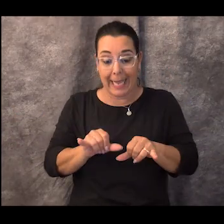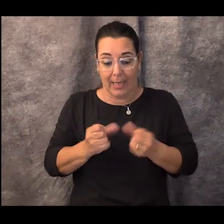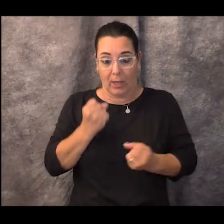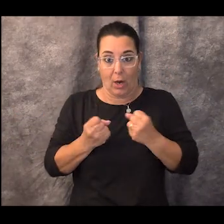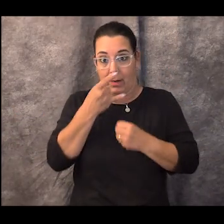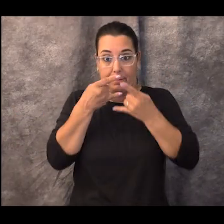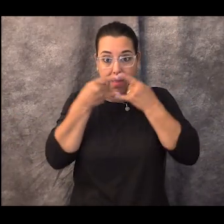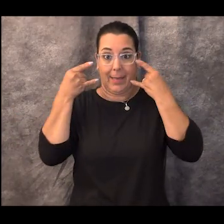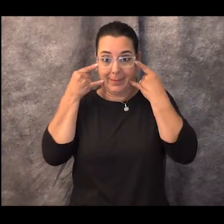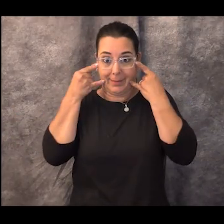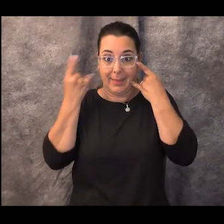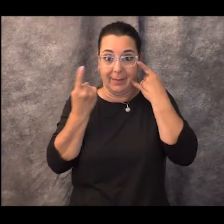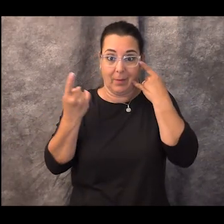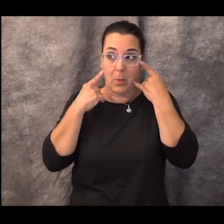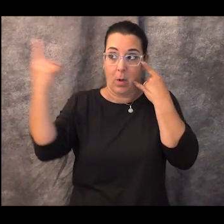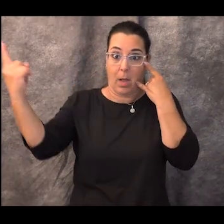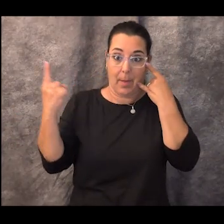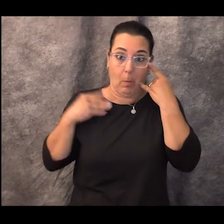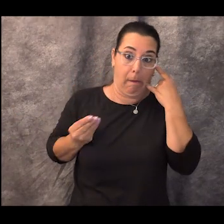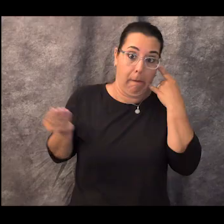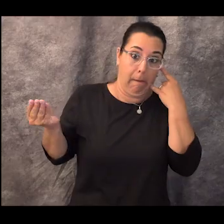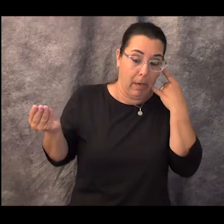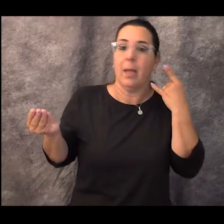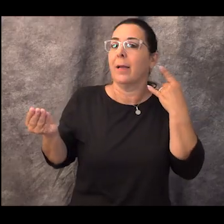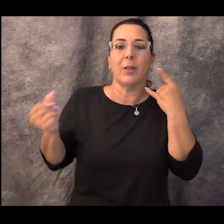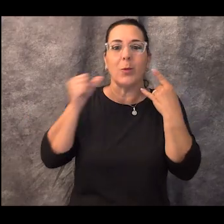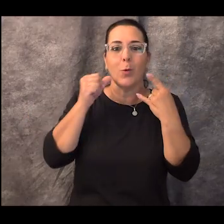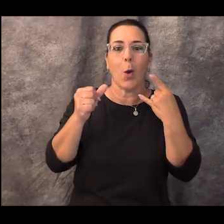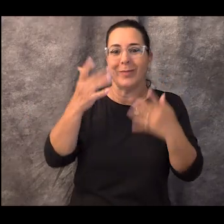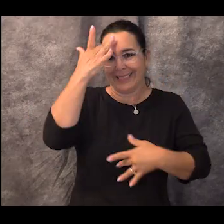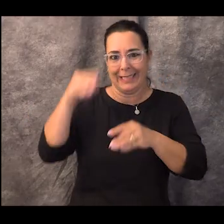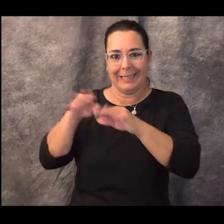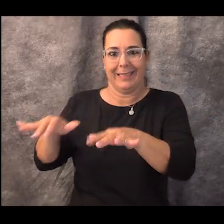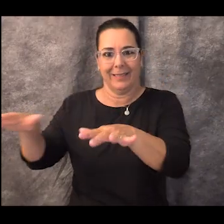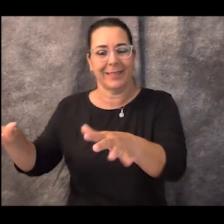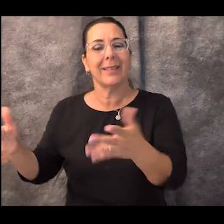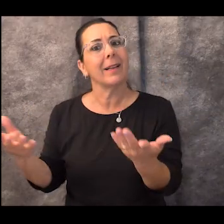and you don't go inside and you get everybody else infected. So we did a lot of things that were different in 2020